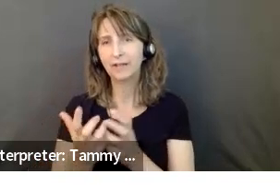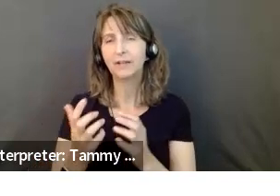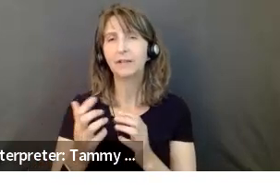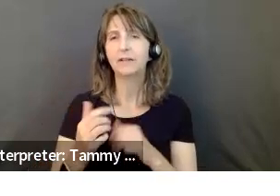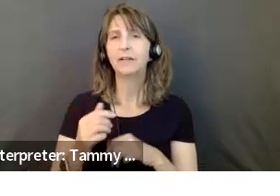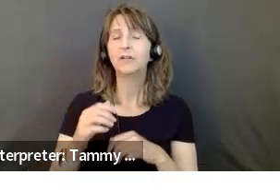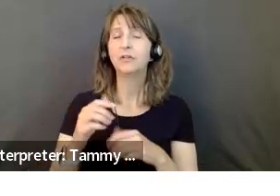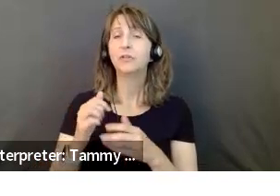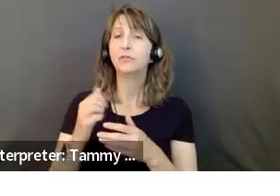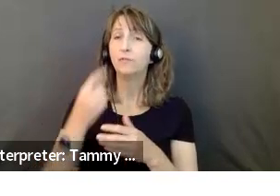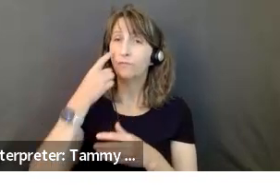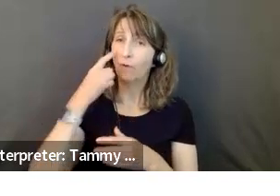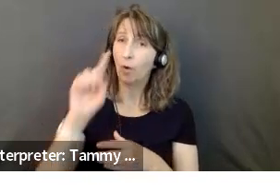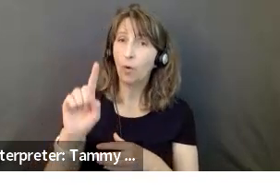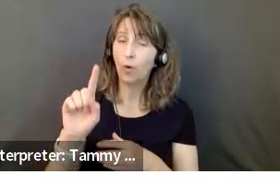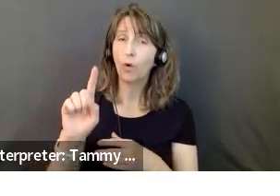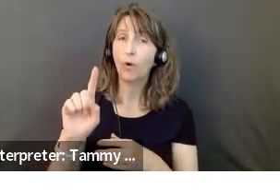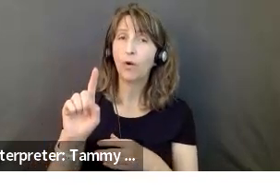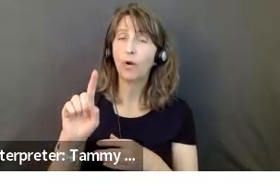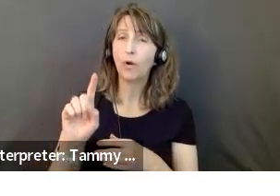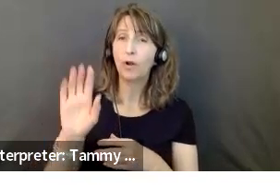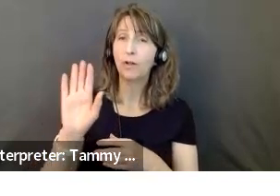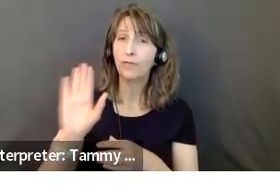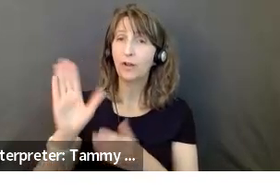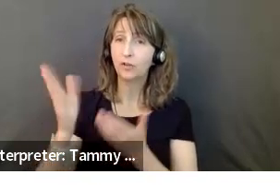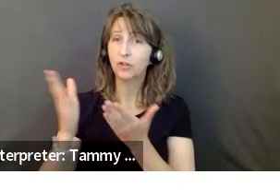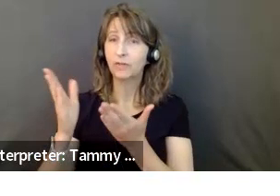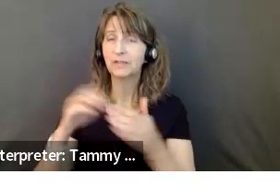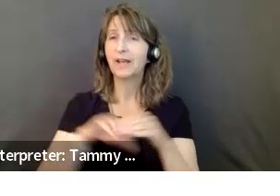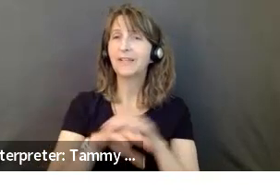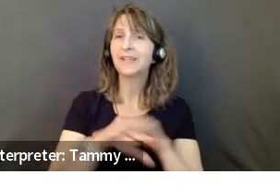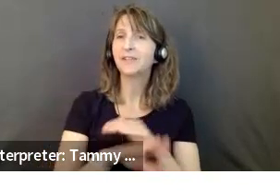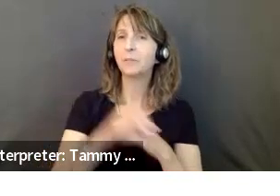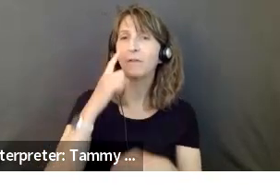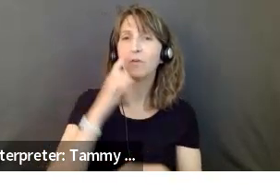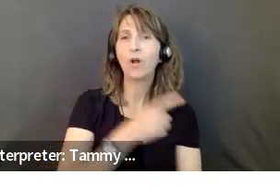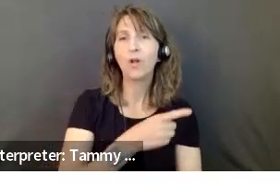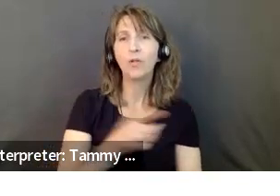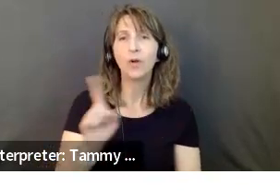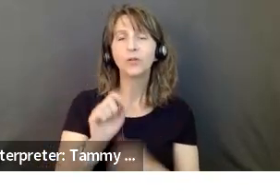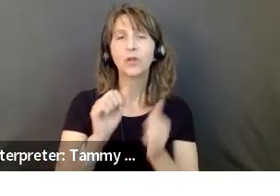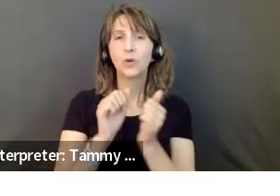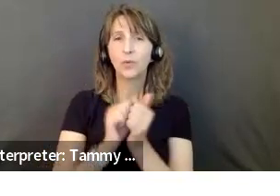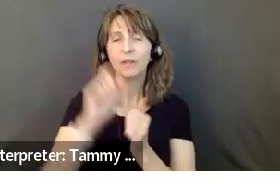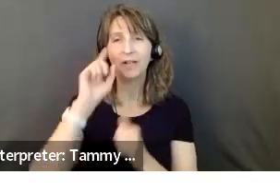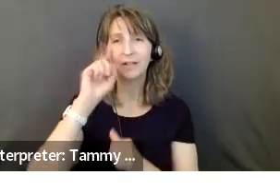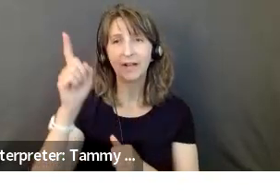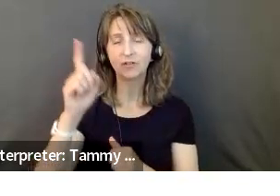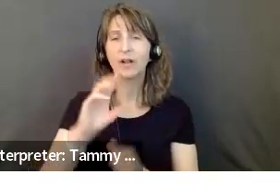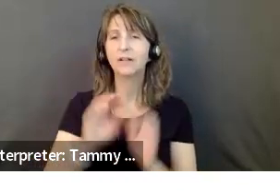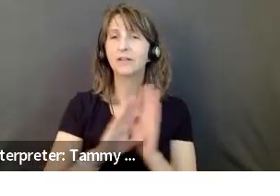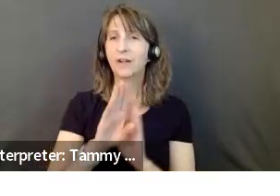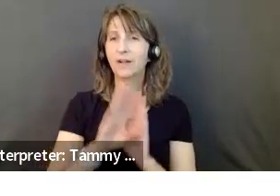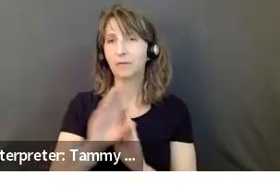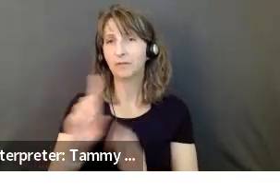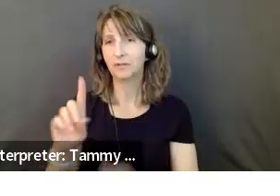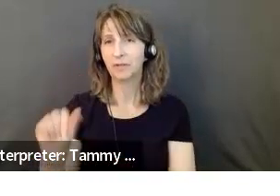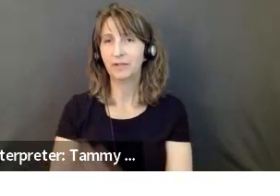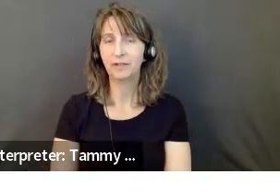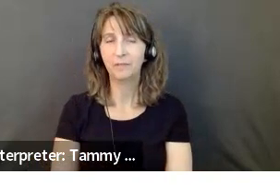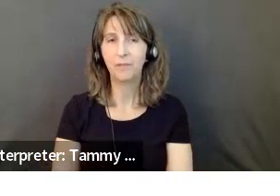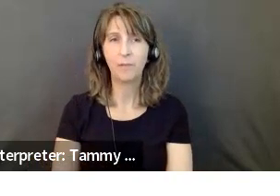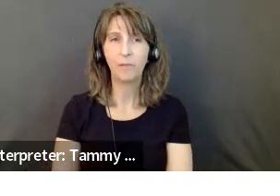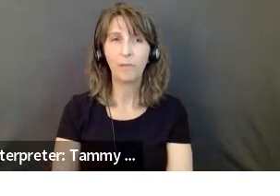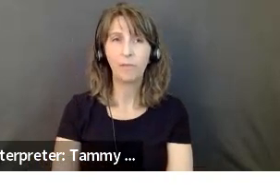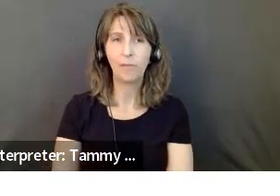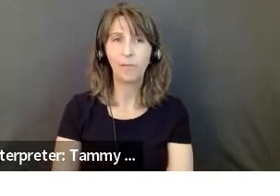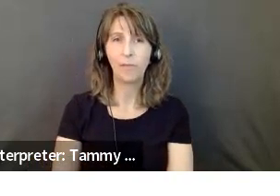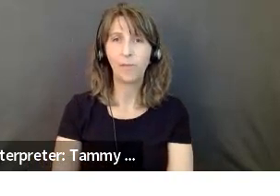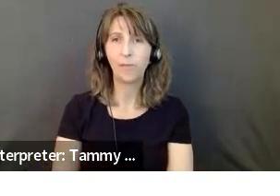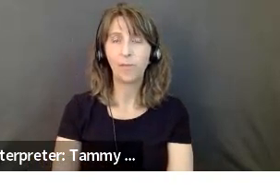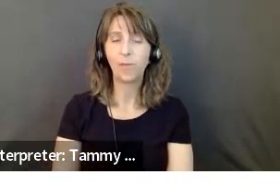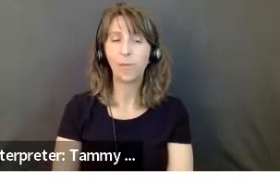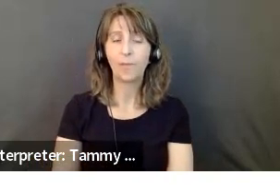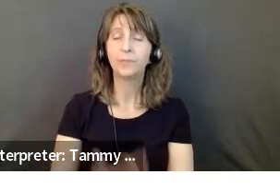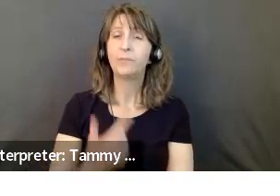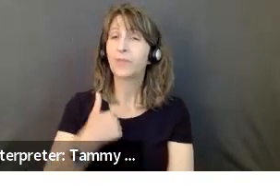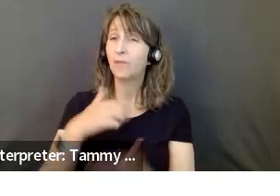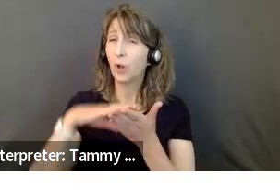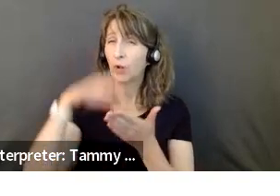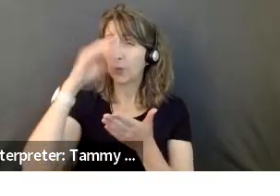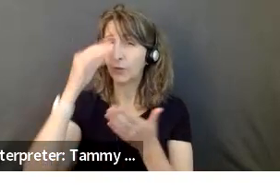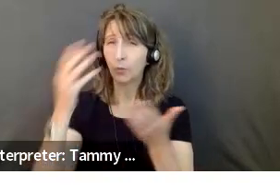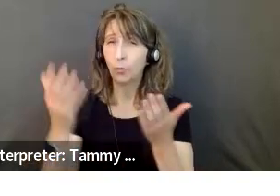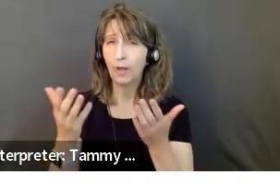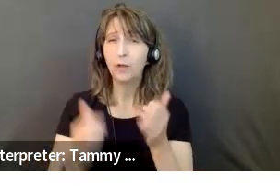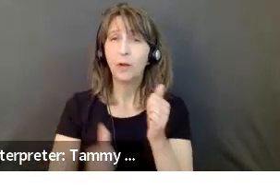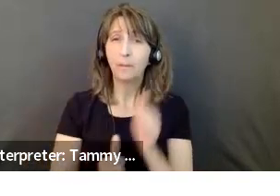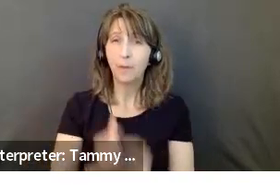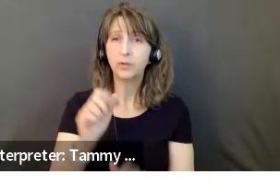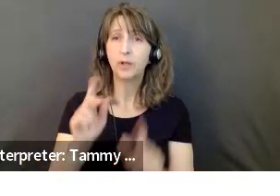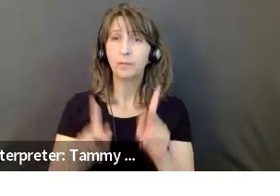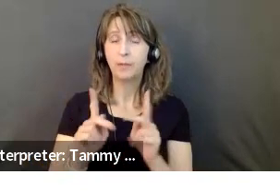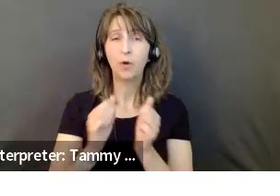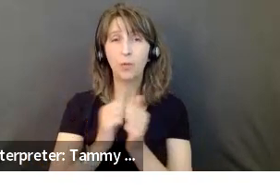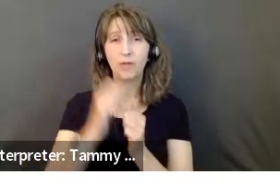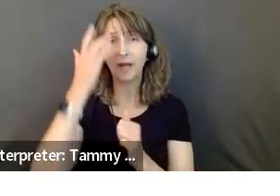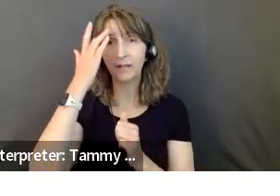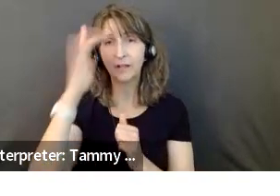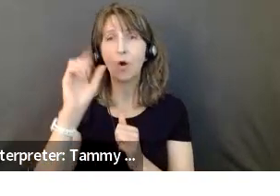To make it their services accessible to individuals with intellectual and development disabilities. What I've learned is the majority of individuals that have an intellectual development disability.